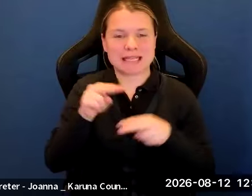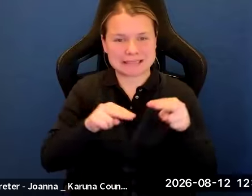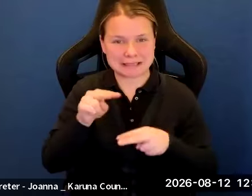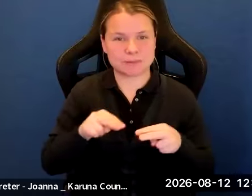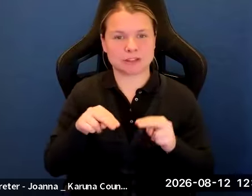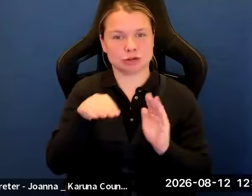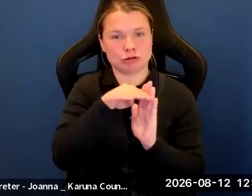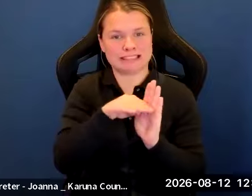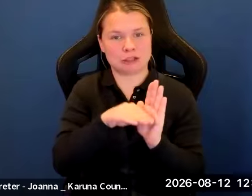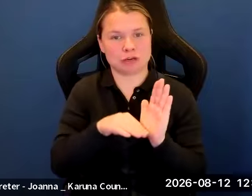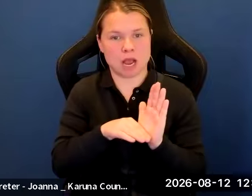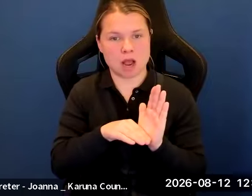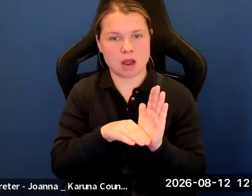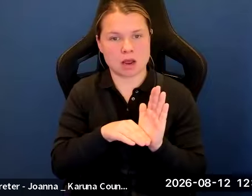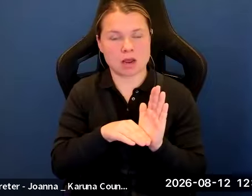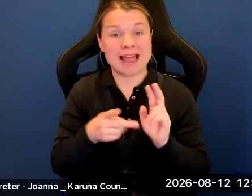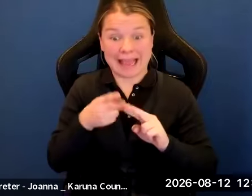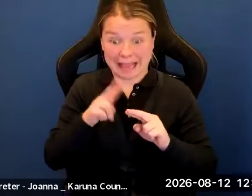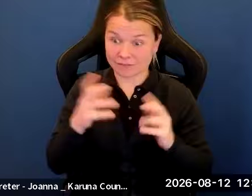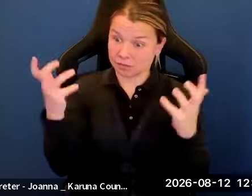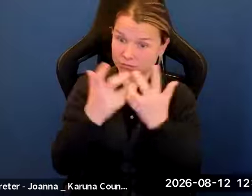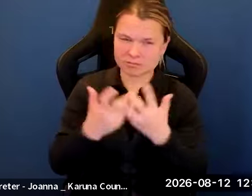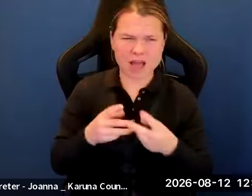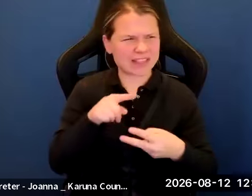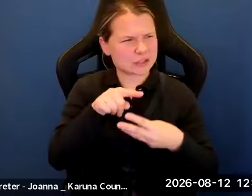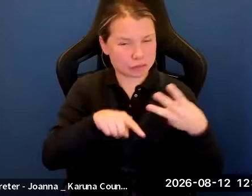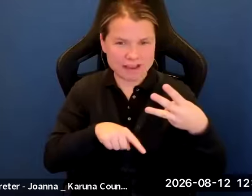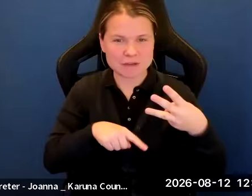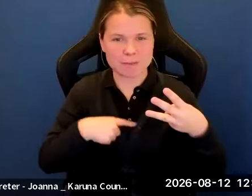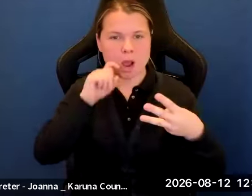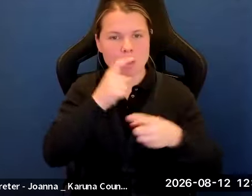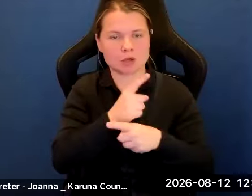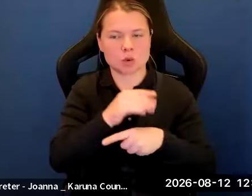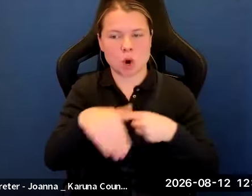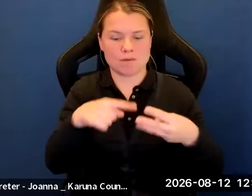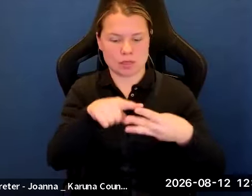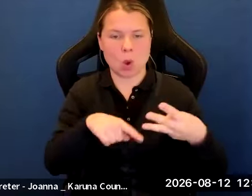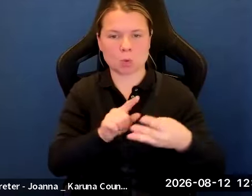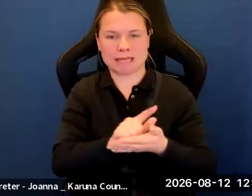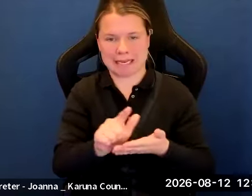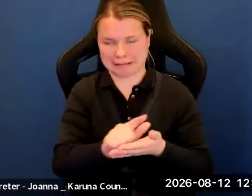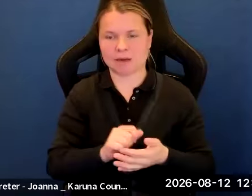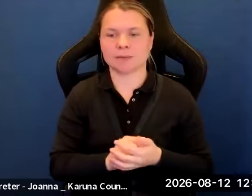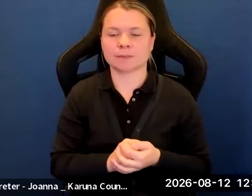panel members. And so this will be based on the published assessment criteria. So those assessment criteria, and there